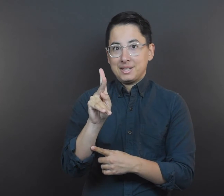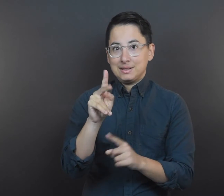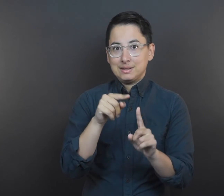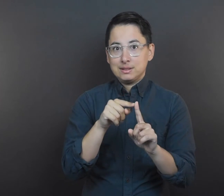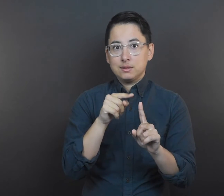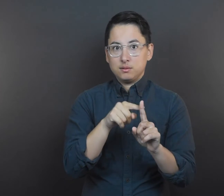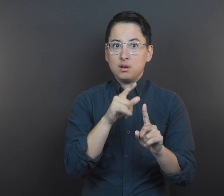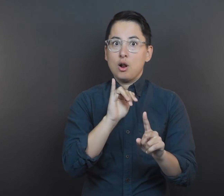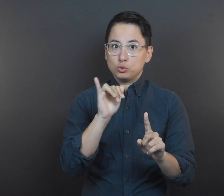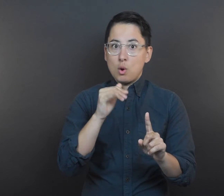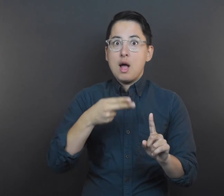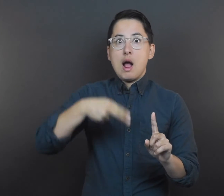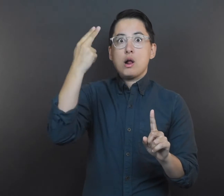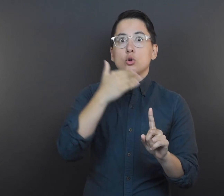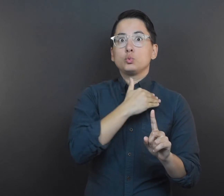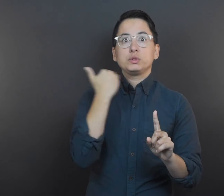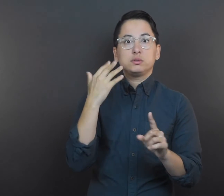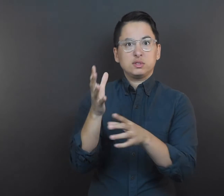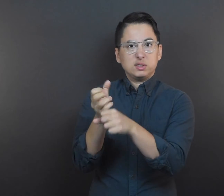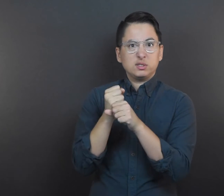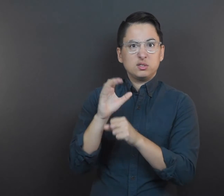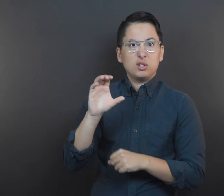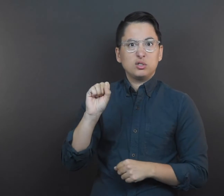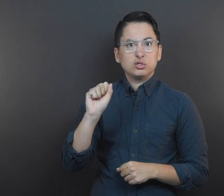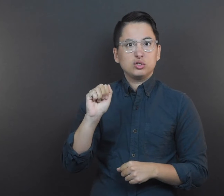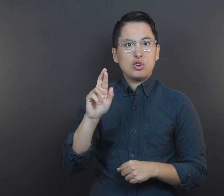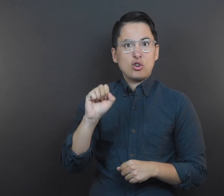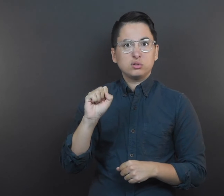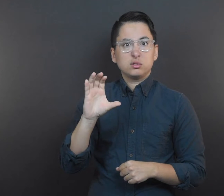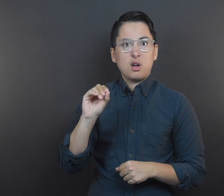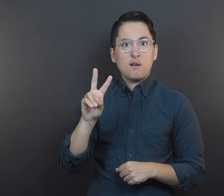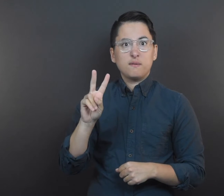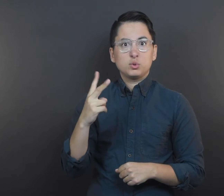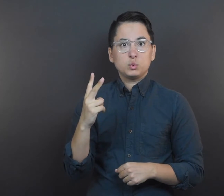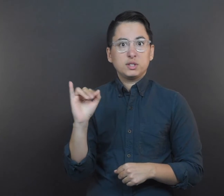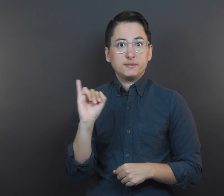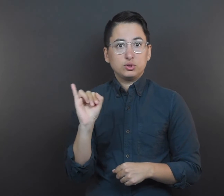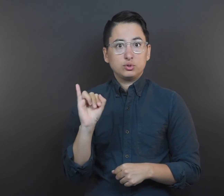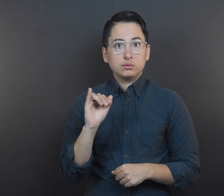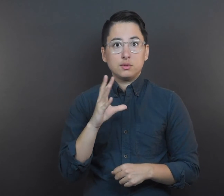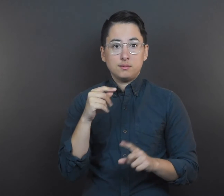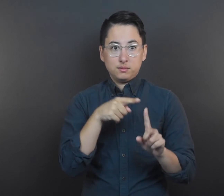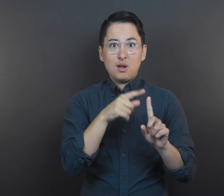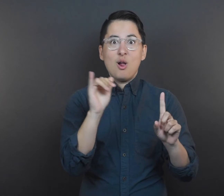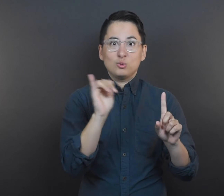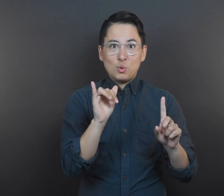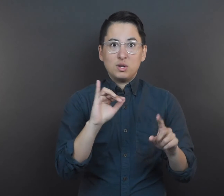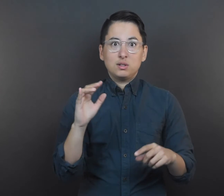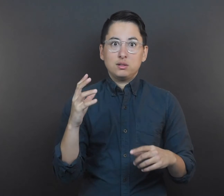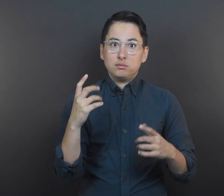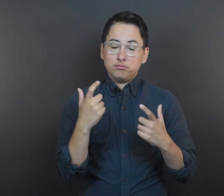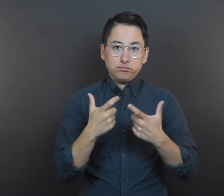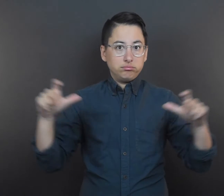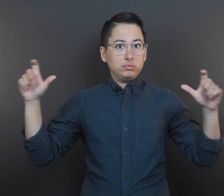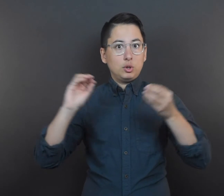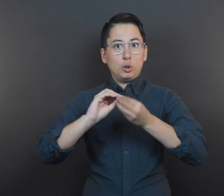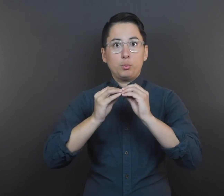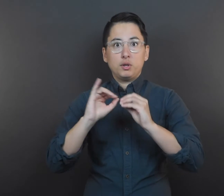and have been infected in large numbers on mink farms around the world during the pandemic.